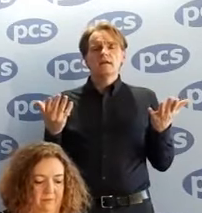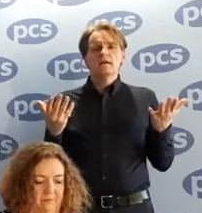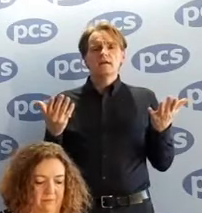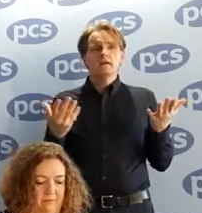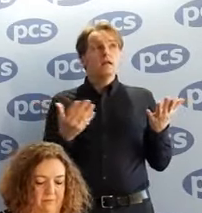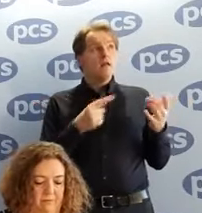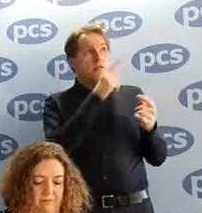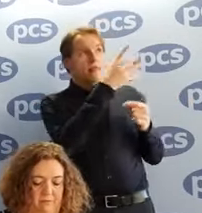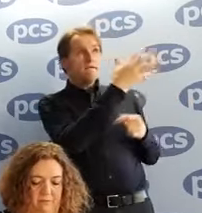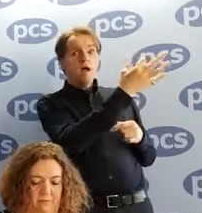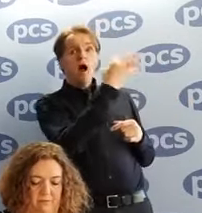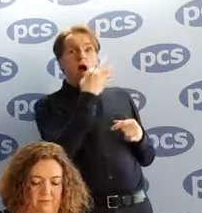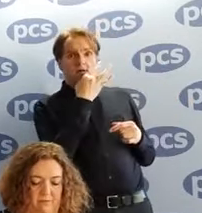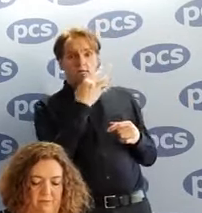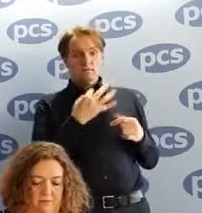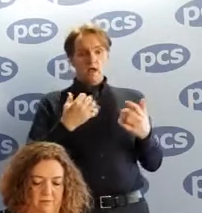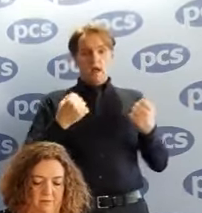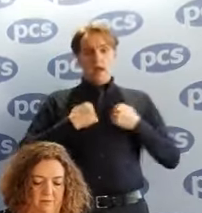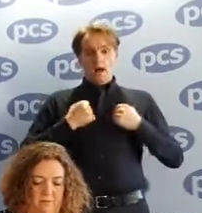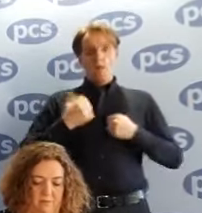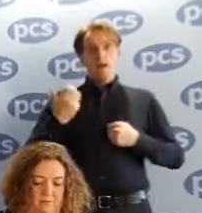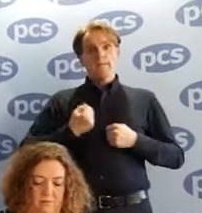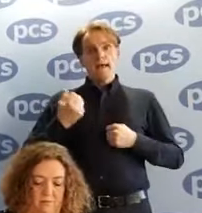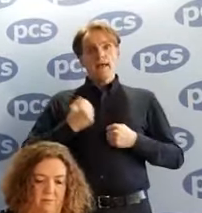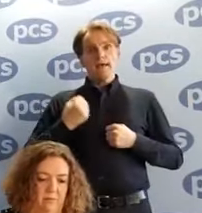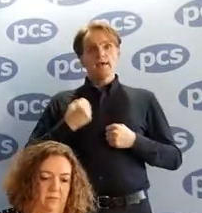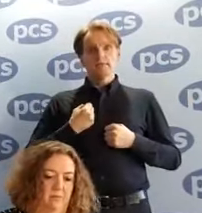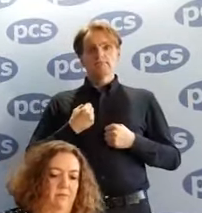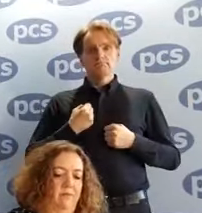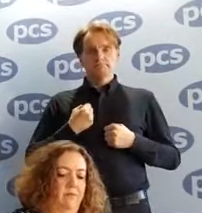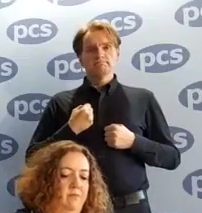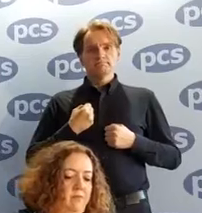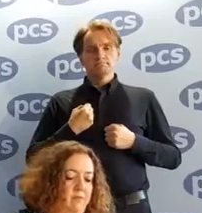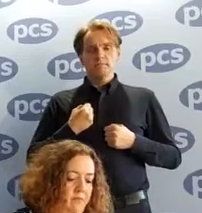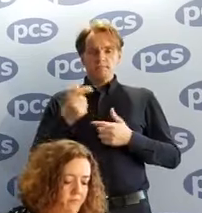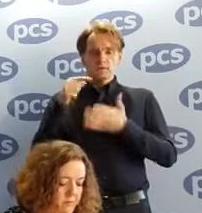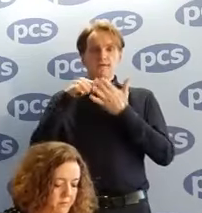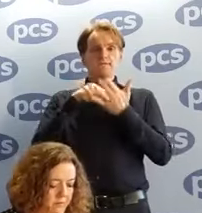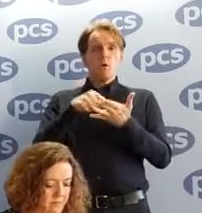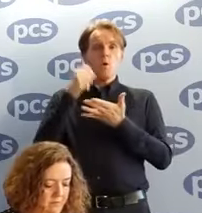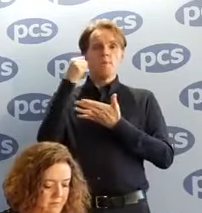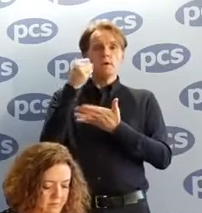to accept that our pay must come out of budgets they set in 2015. 2015 at the